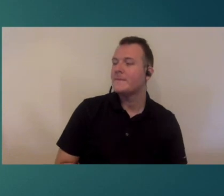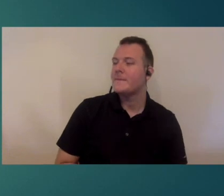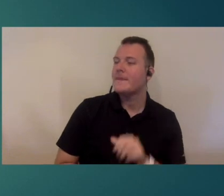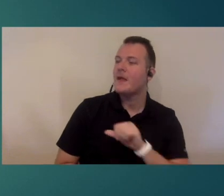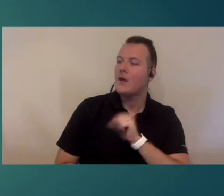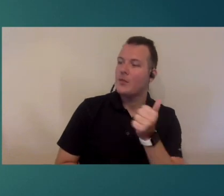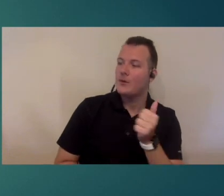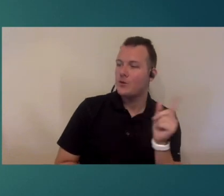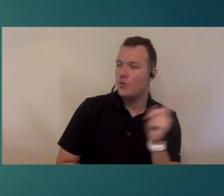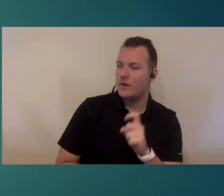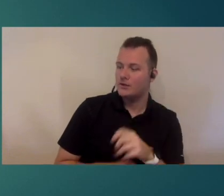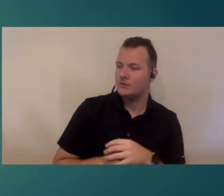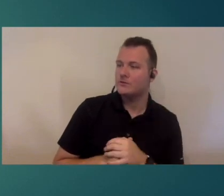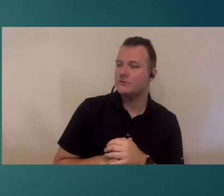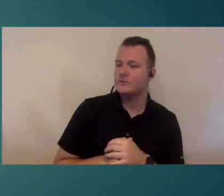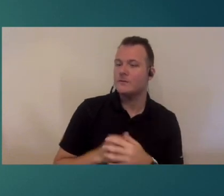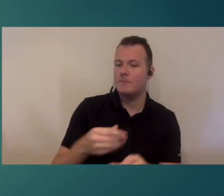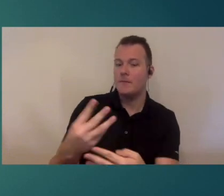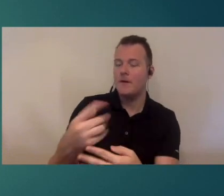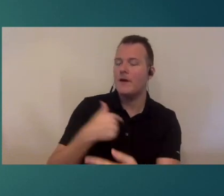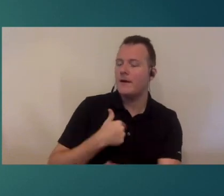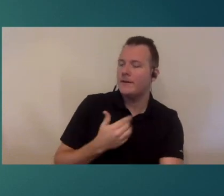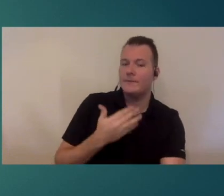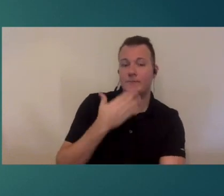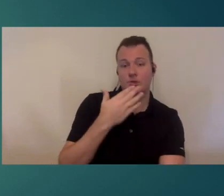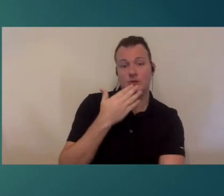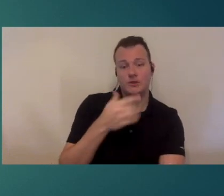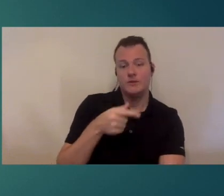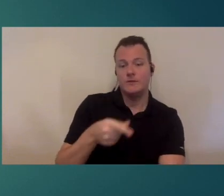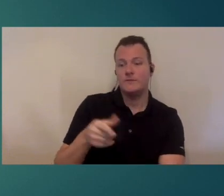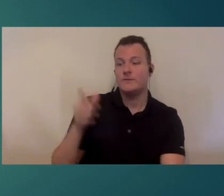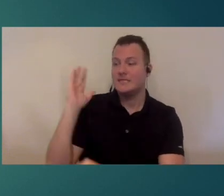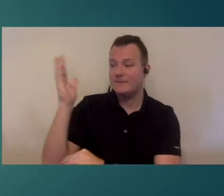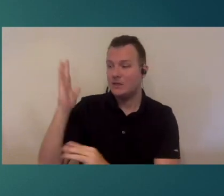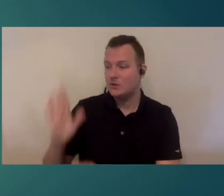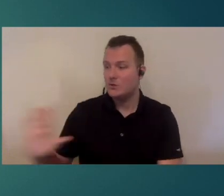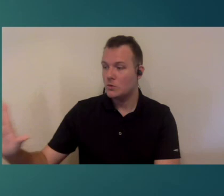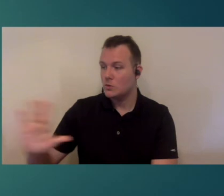that has come in to the queue, and I appreciate that the speaker's time in